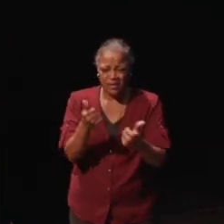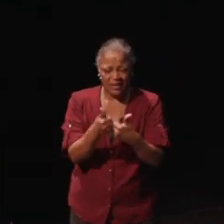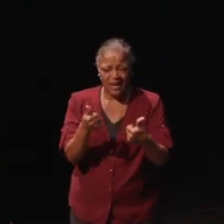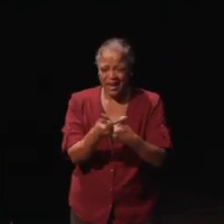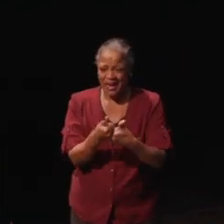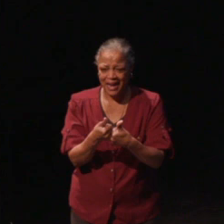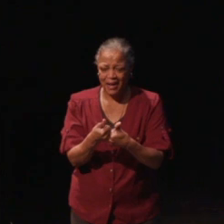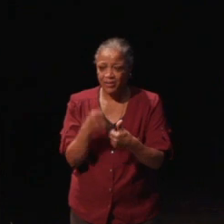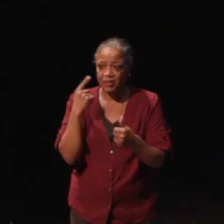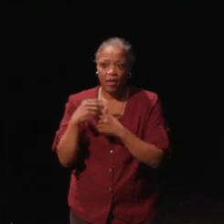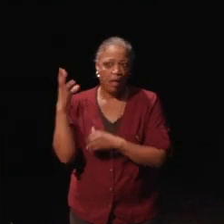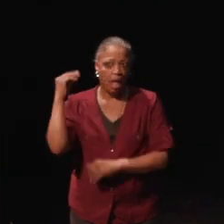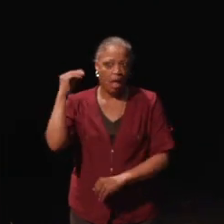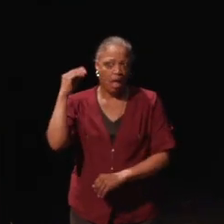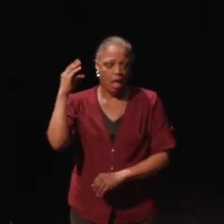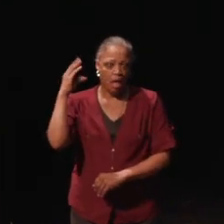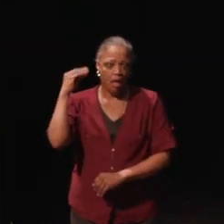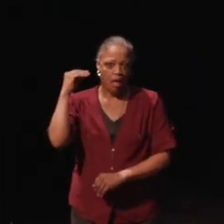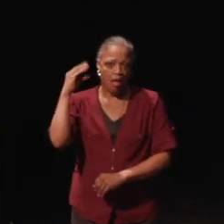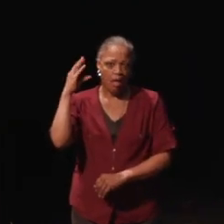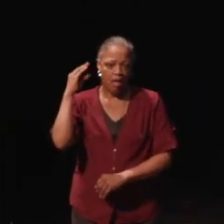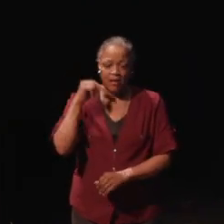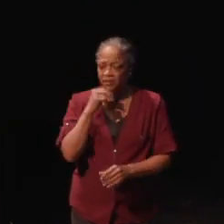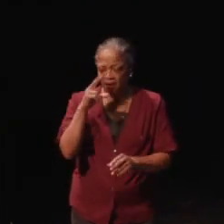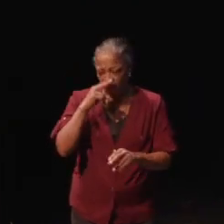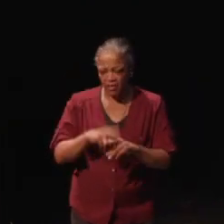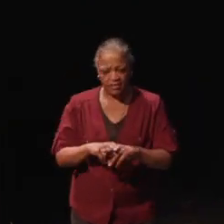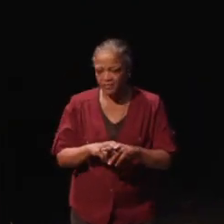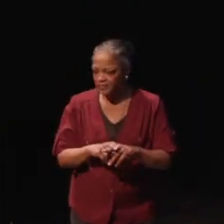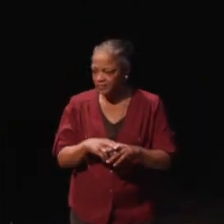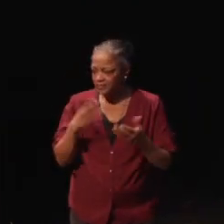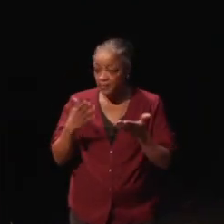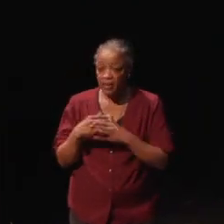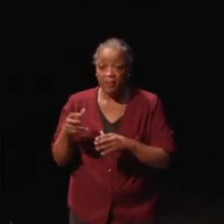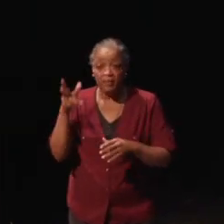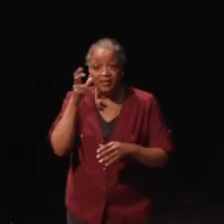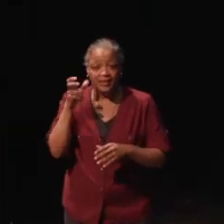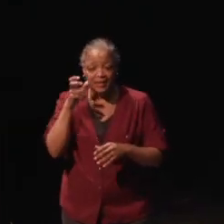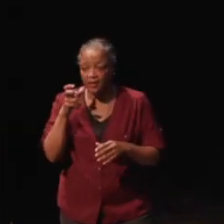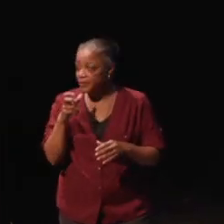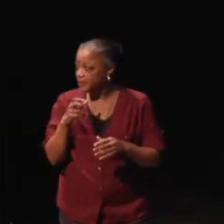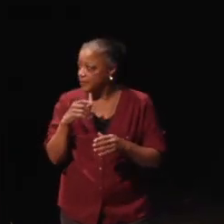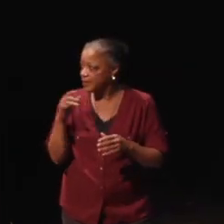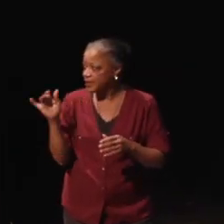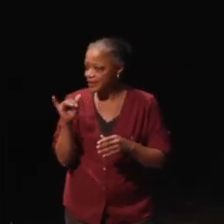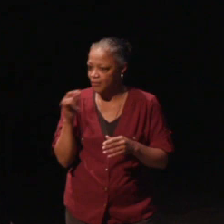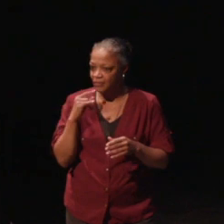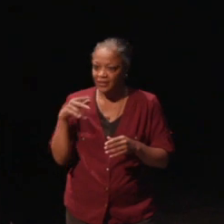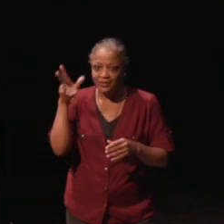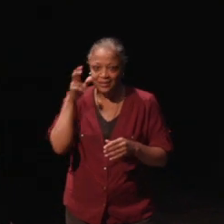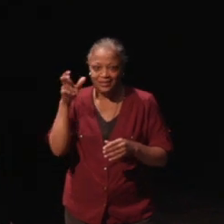constantly jabbering in your ear also not great, and you might be listening on it's actually the same gesture that's awesome.